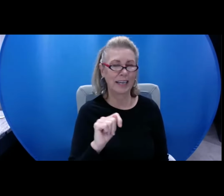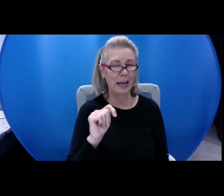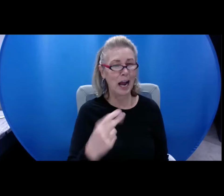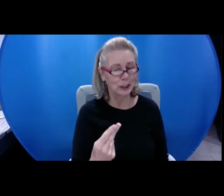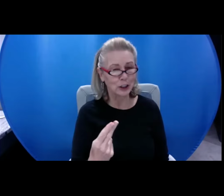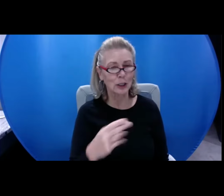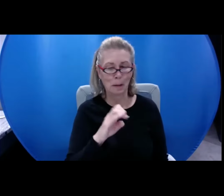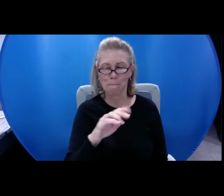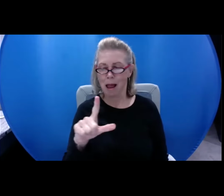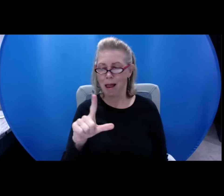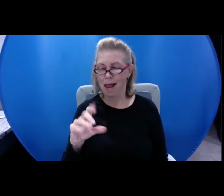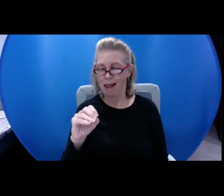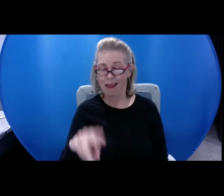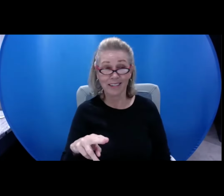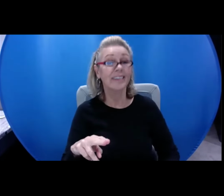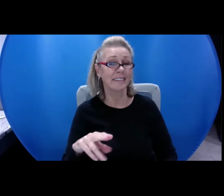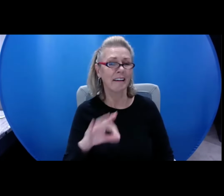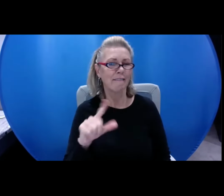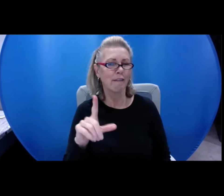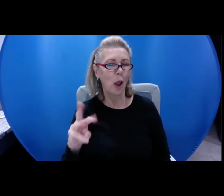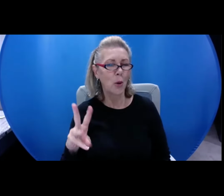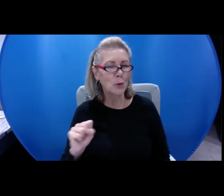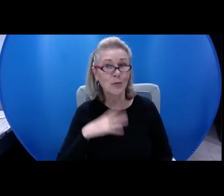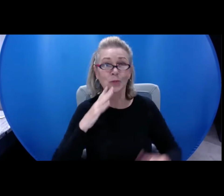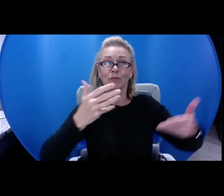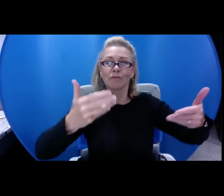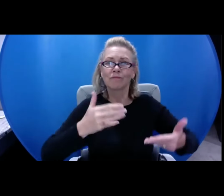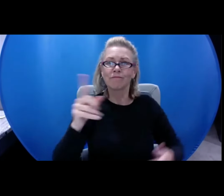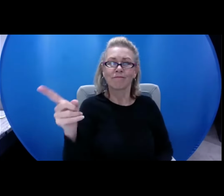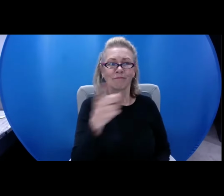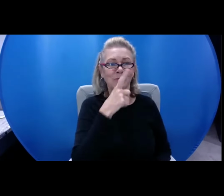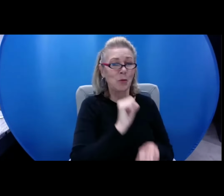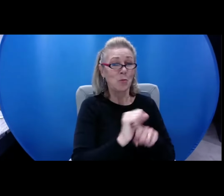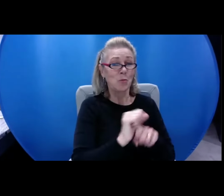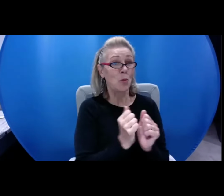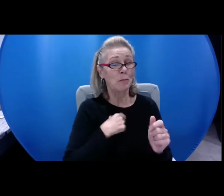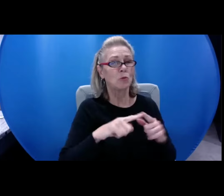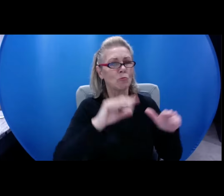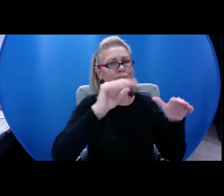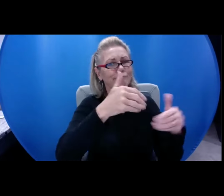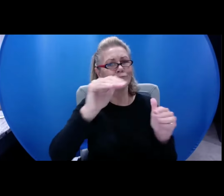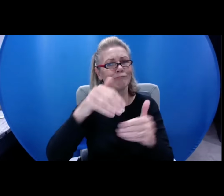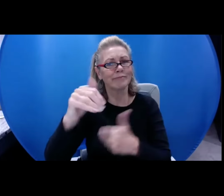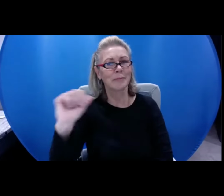invite my colleagues who will be presenting to introduce themselves and so with that